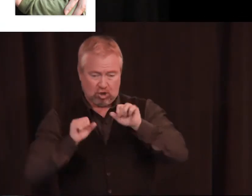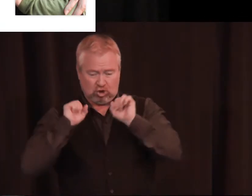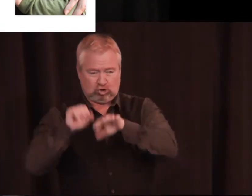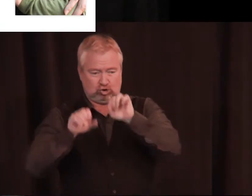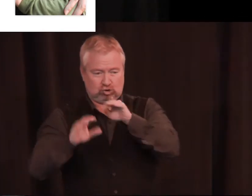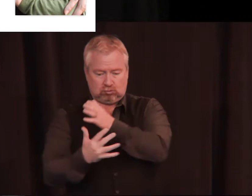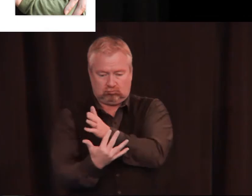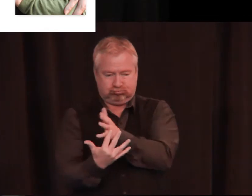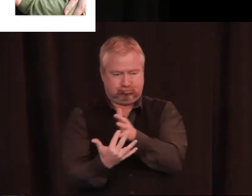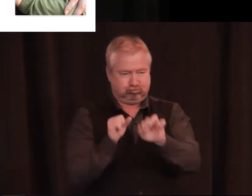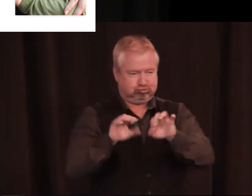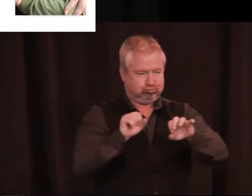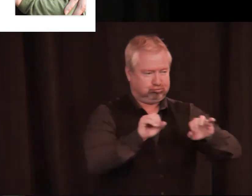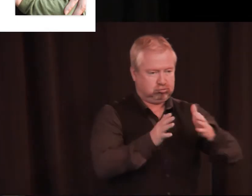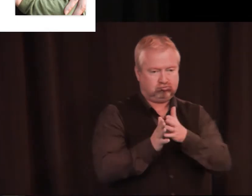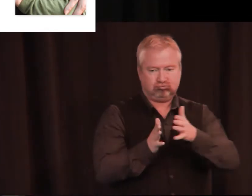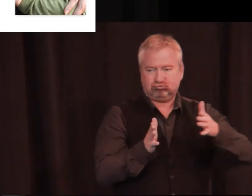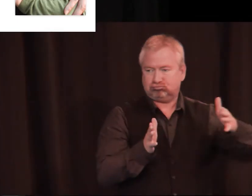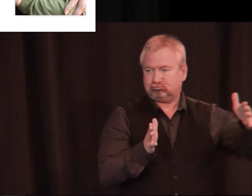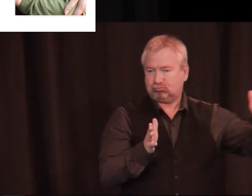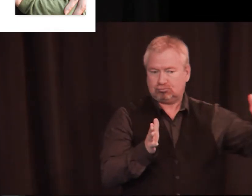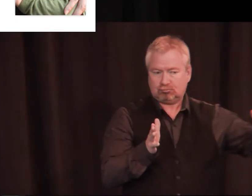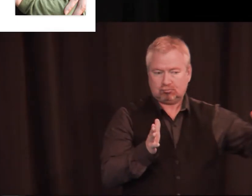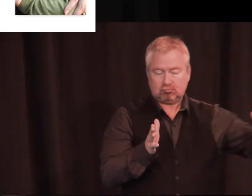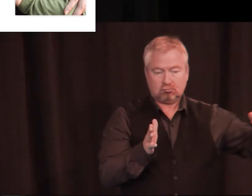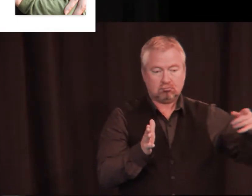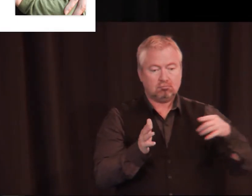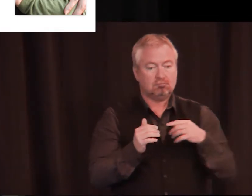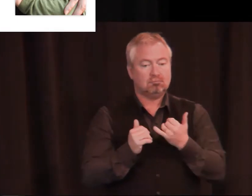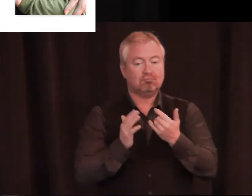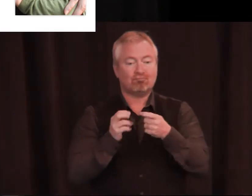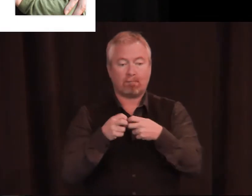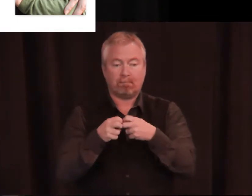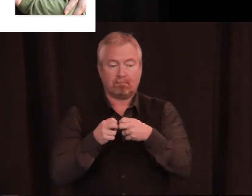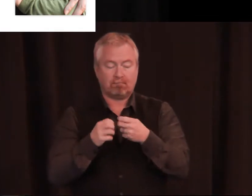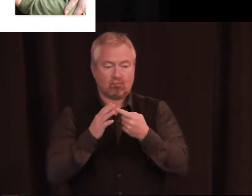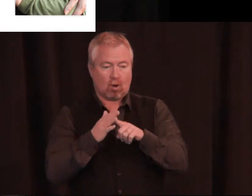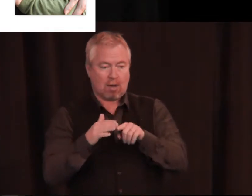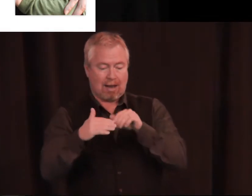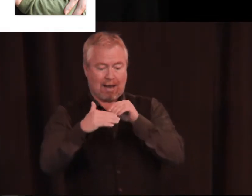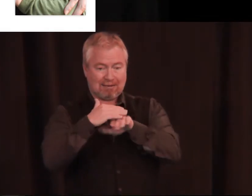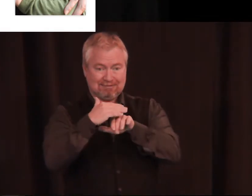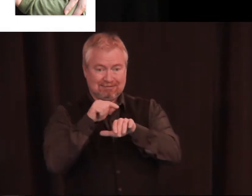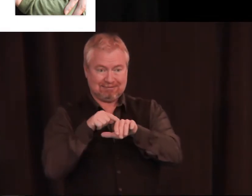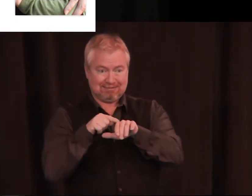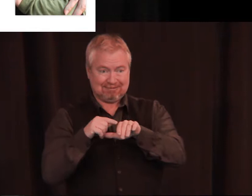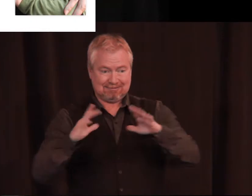So, the problem, though, is that for some of these kids, the access can be limited or it can be inconsistent.